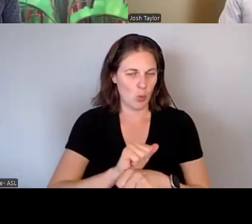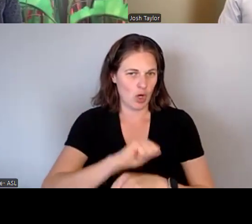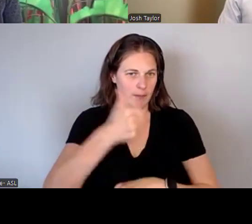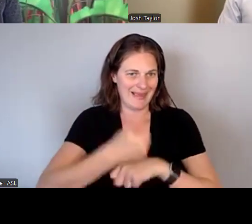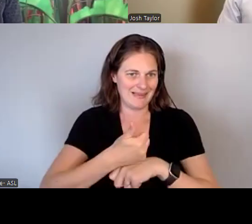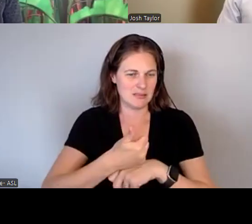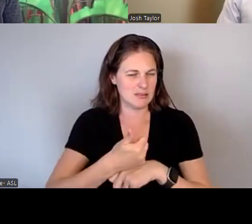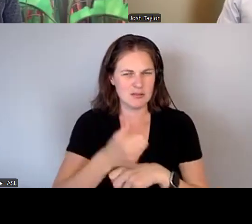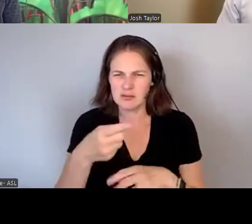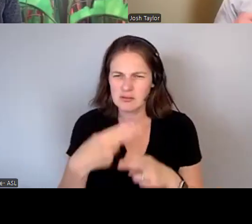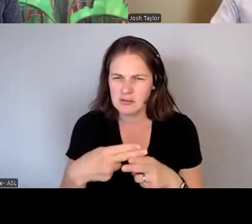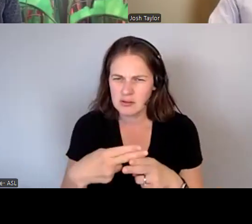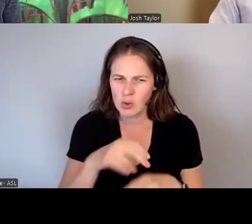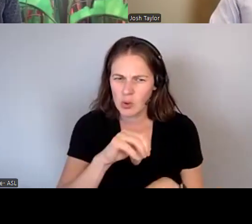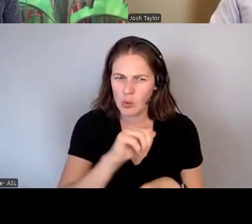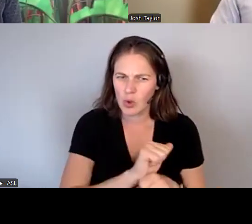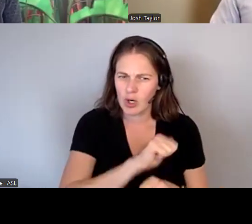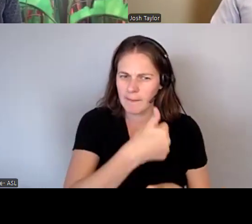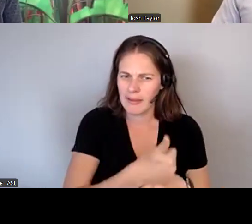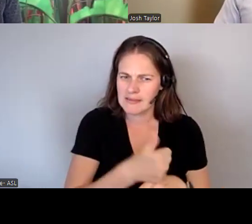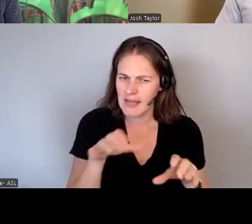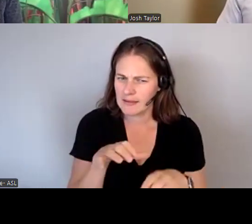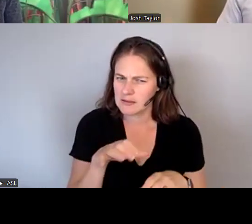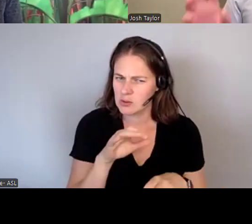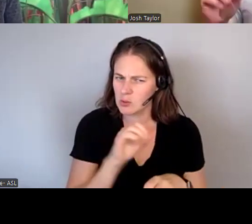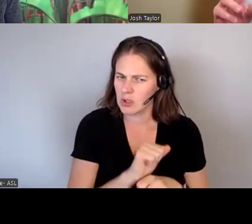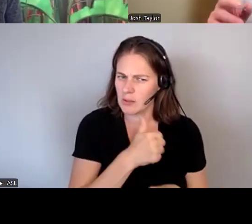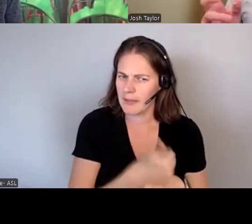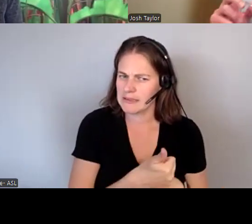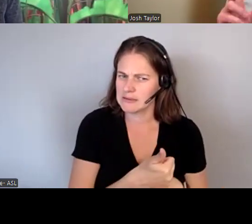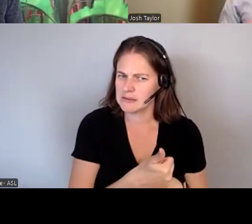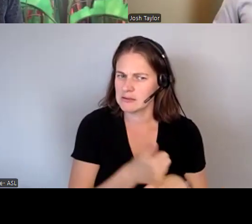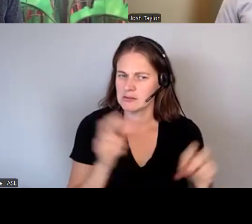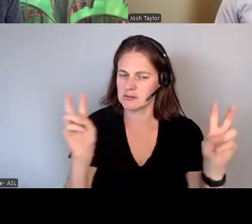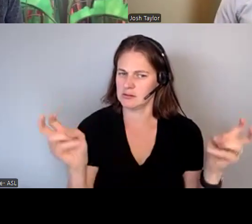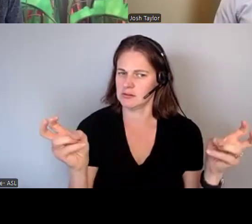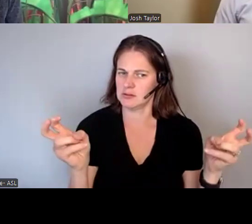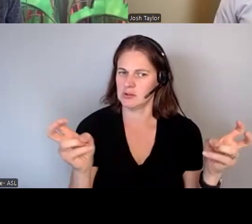what did you call them, work-based activities? The term work-based learning experiences